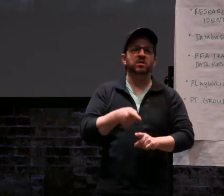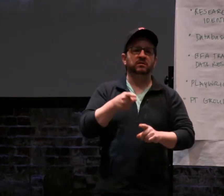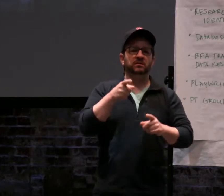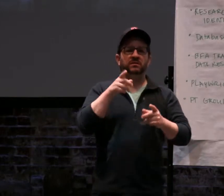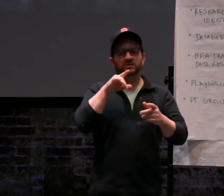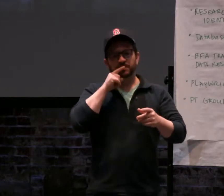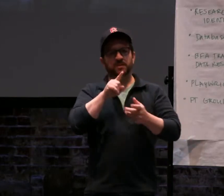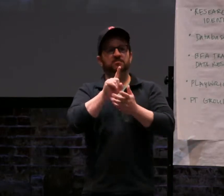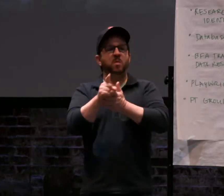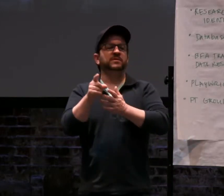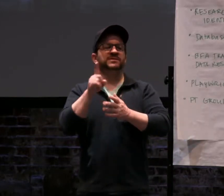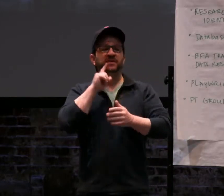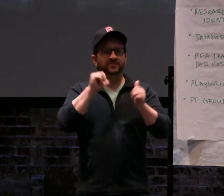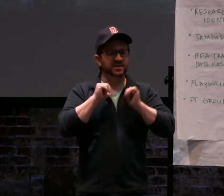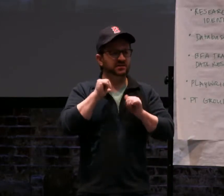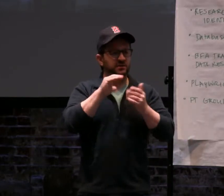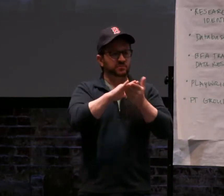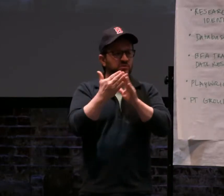A historical moment that we'll look back on.